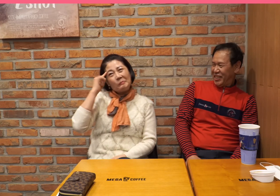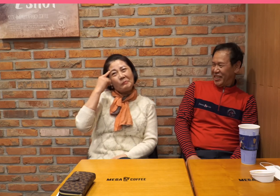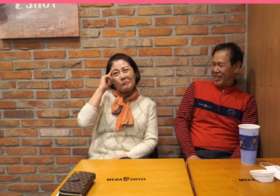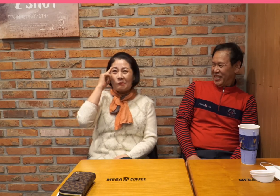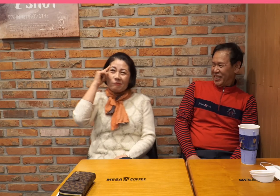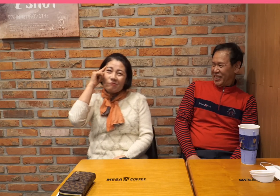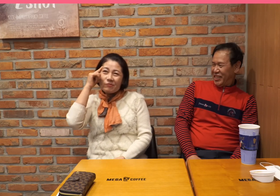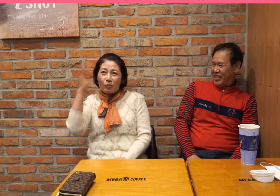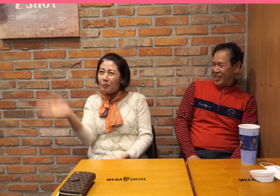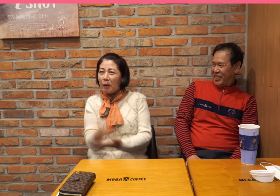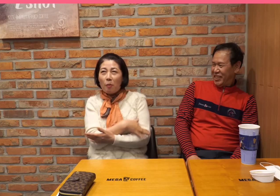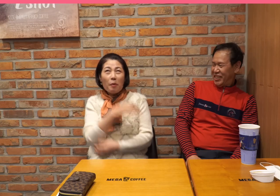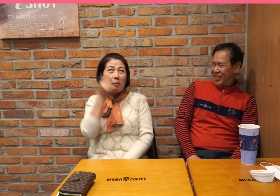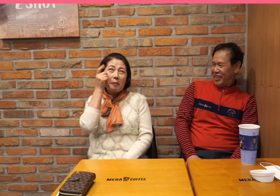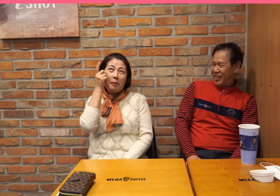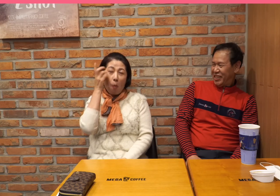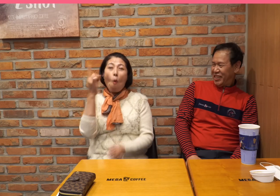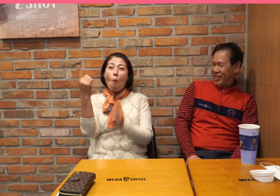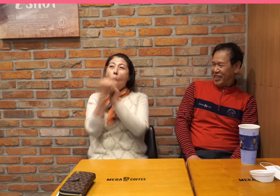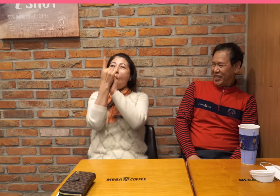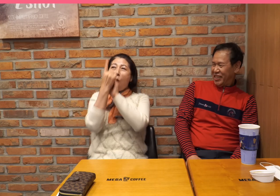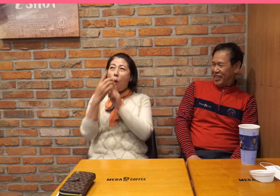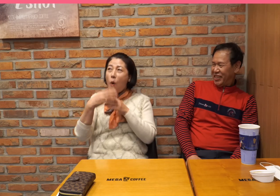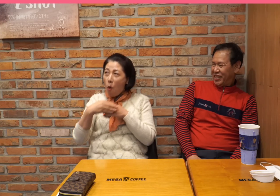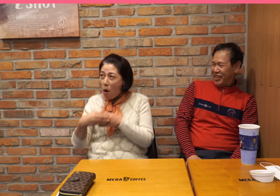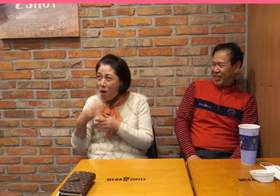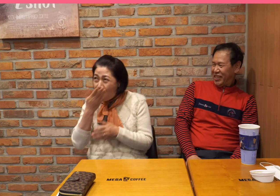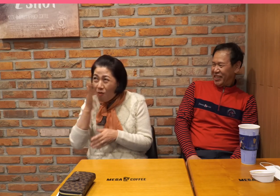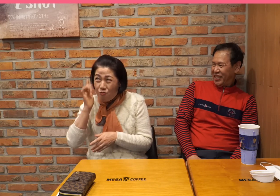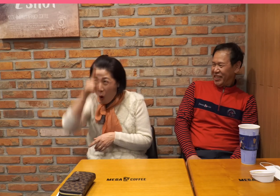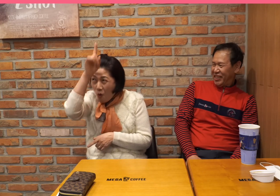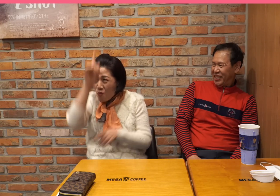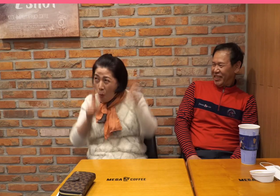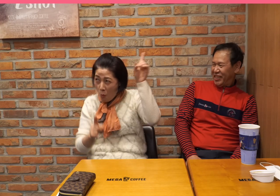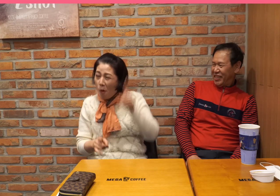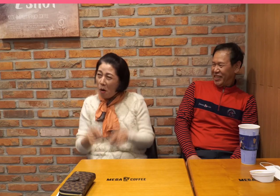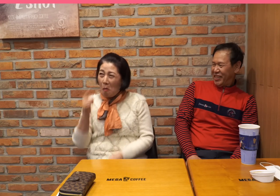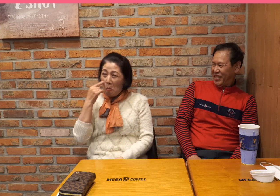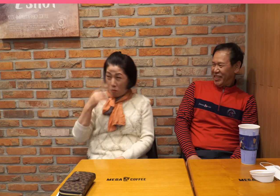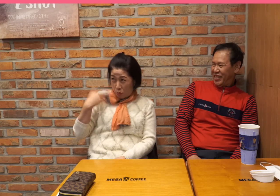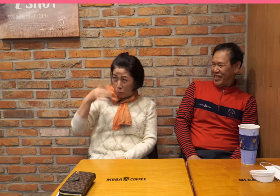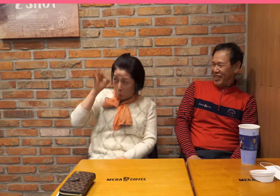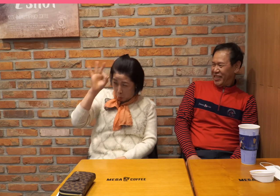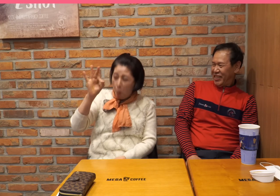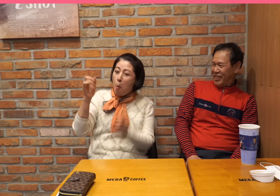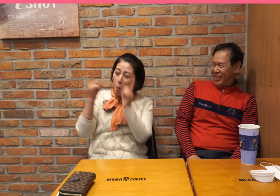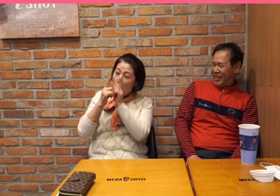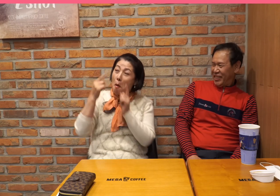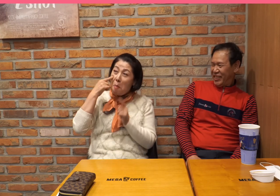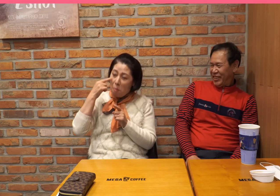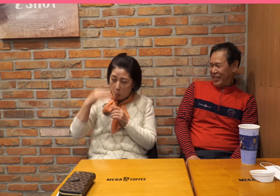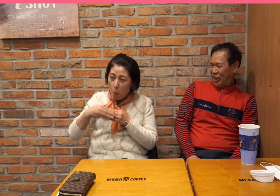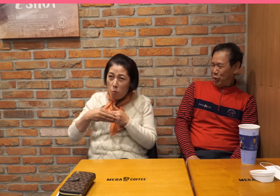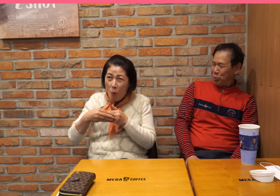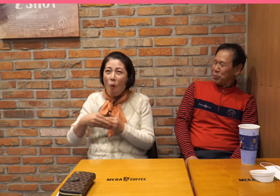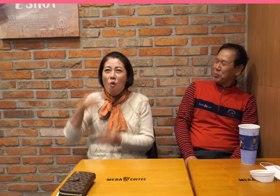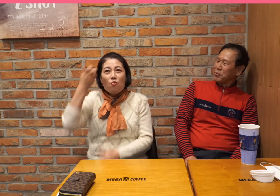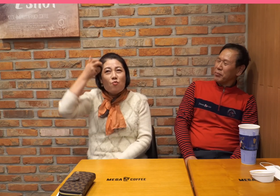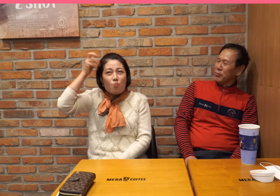I was lonely, and a deaf man I met by chance took me somewhere and took me to church.